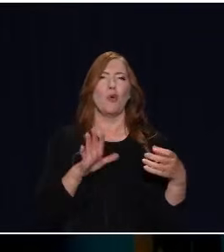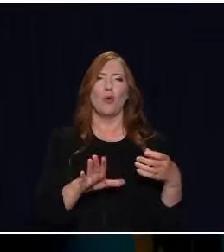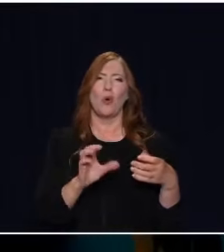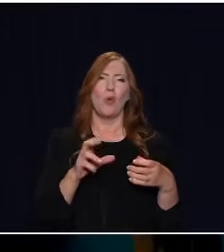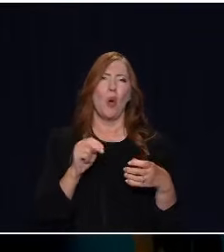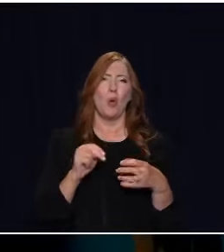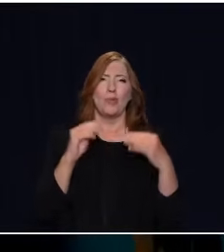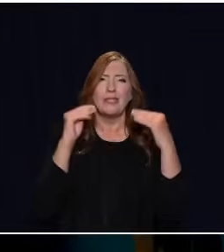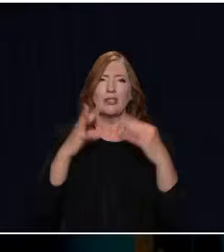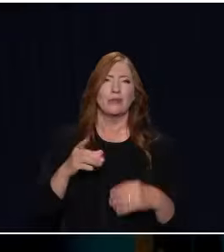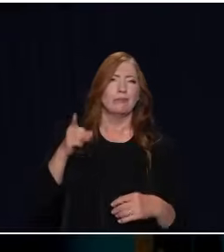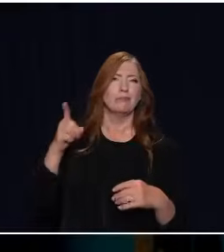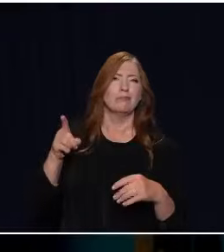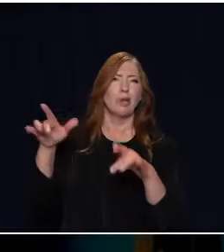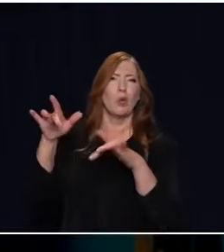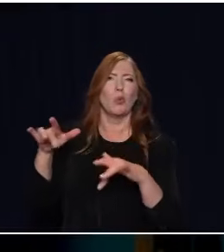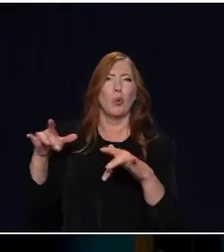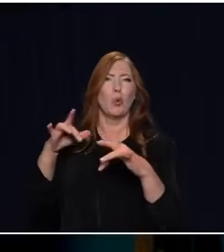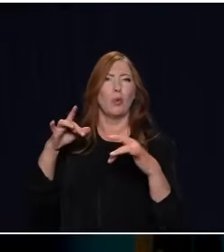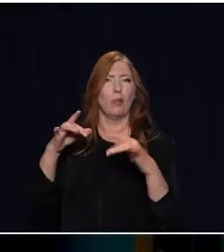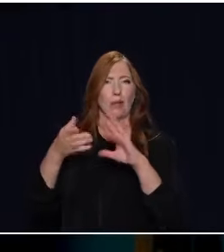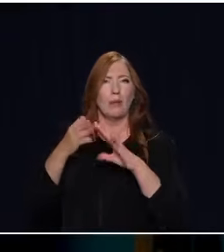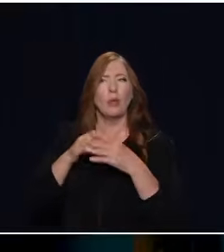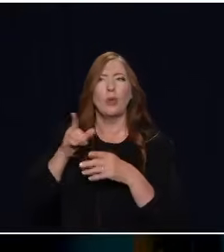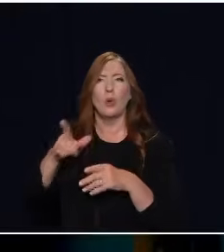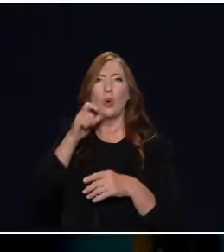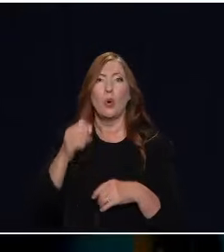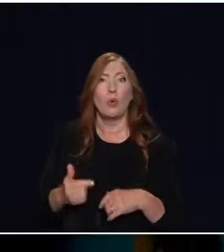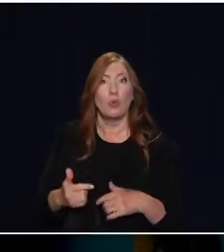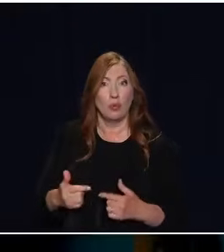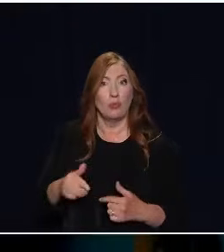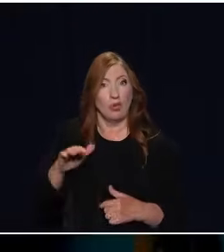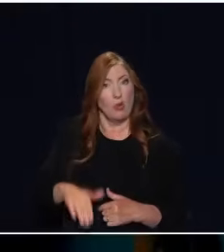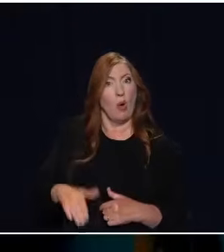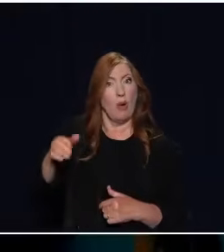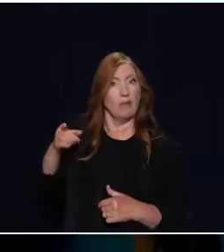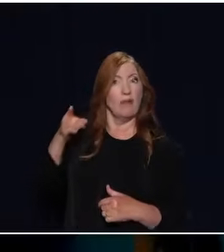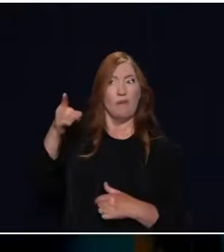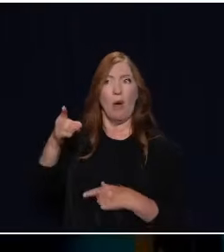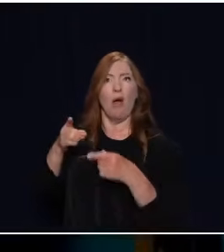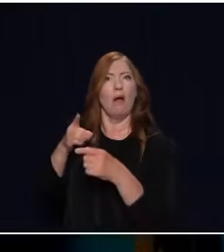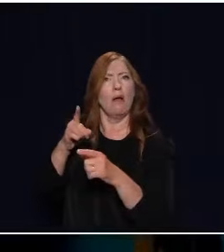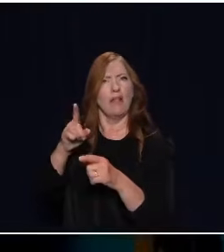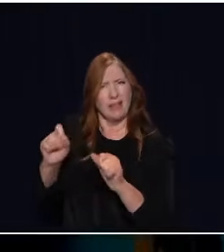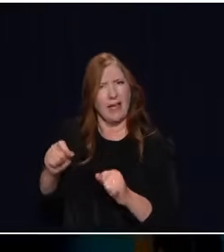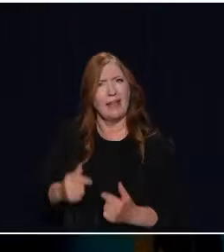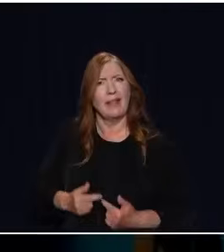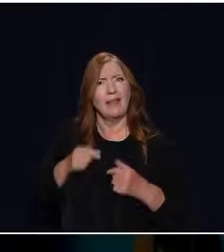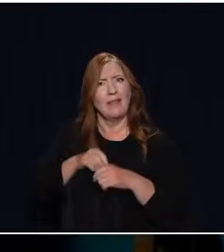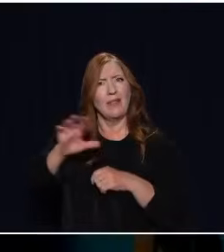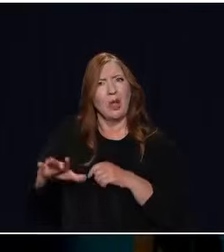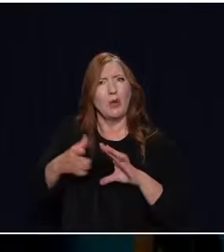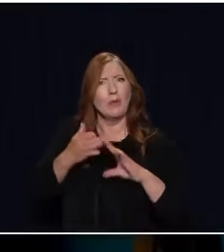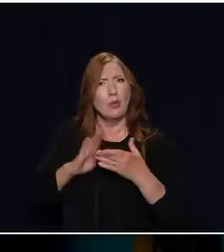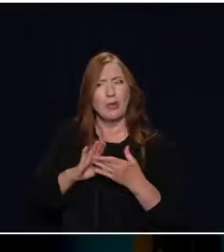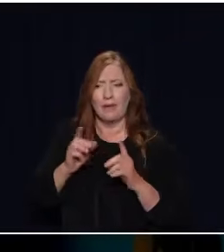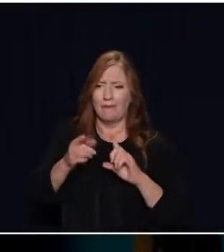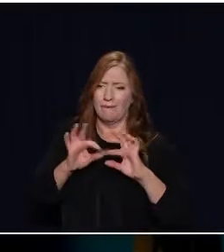BUILDING OUR GROW YOUR OWN TEACHER, IF YOU WILL, IN OUR RURAL COMMUNITIES.